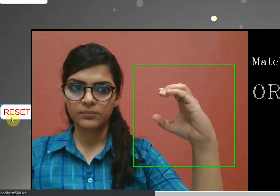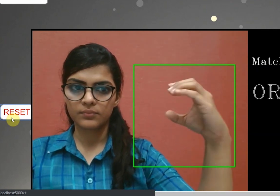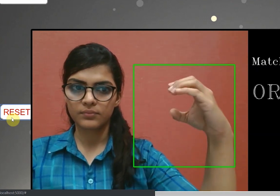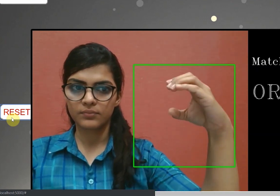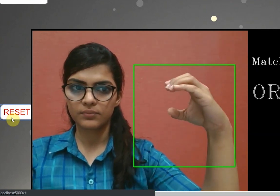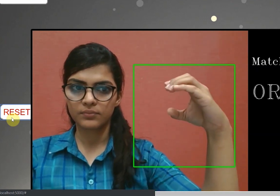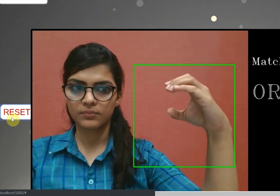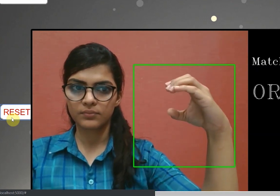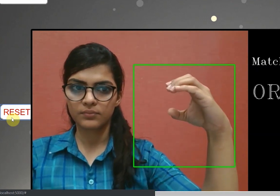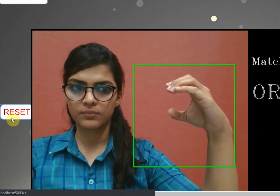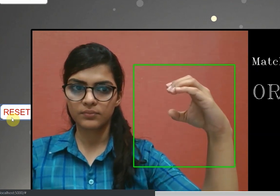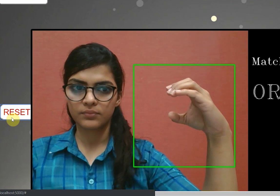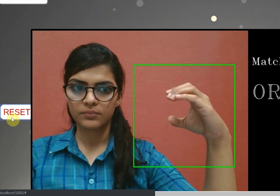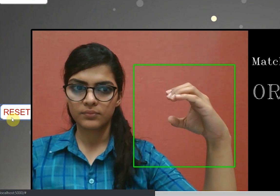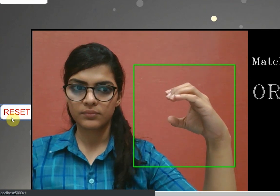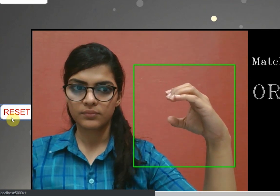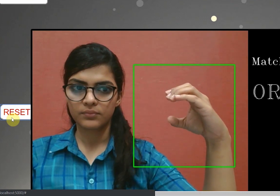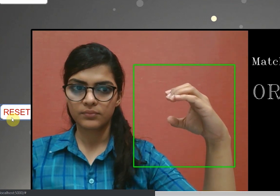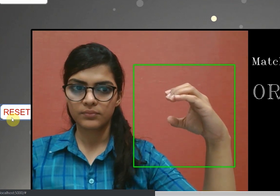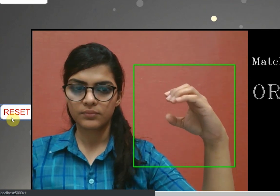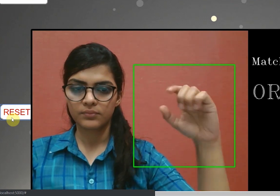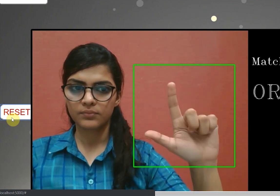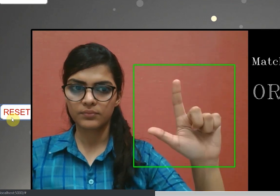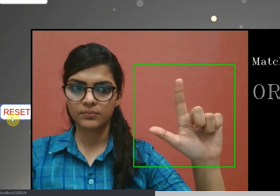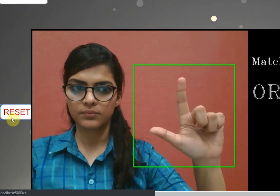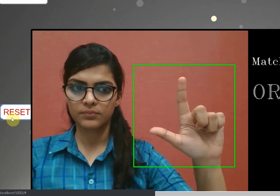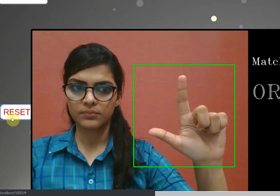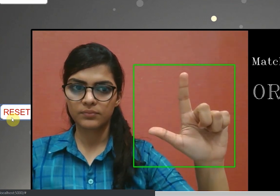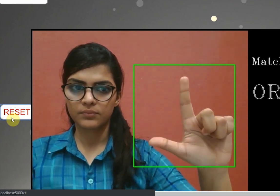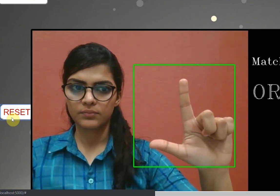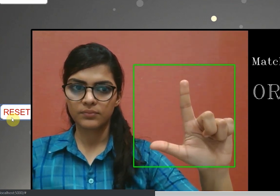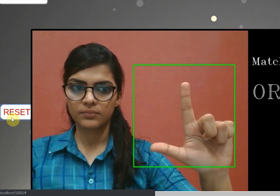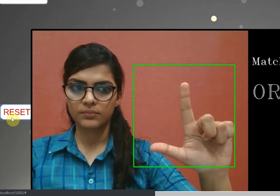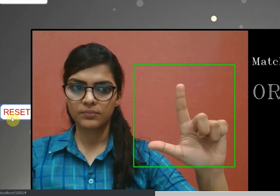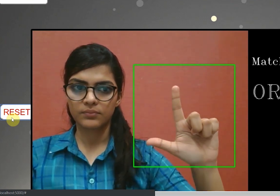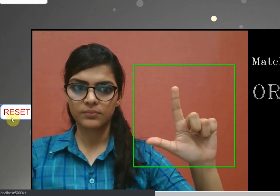to identify a matching text for every gesture. A camera-enabled computer interface